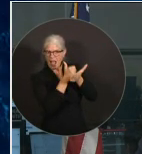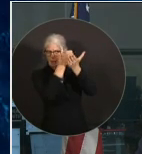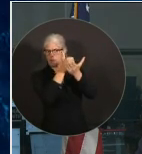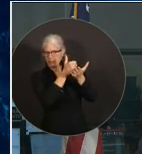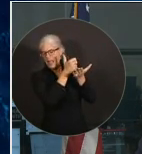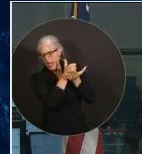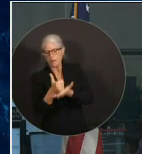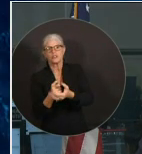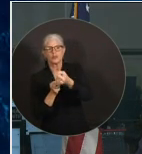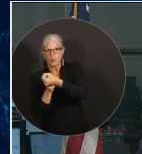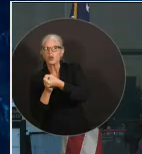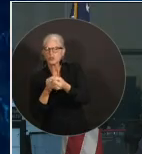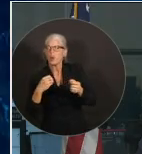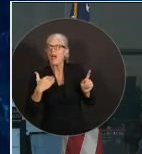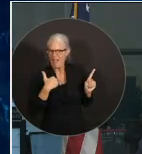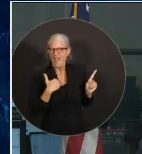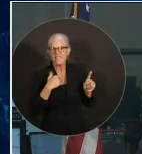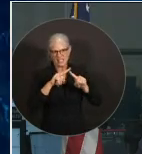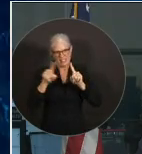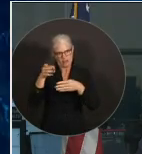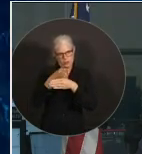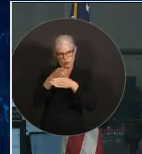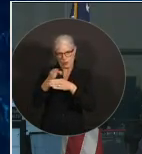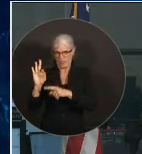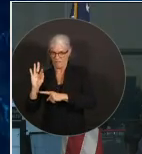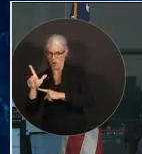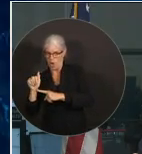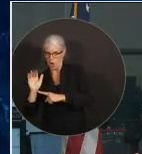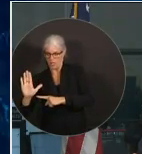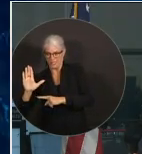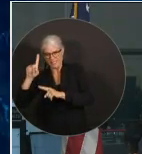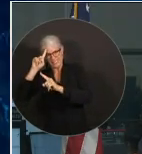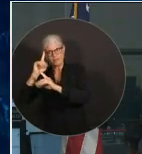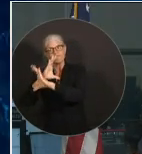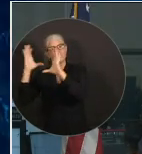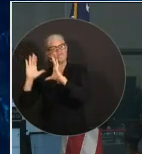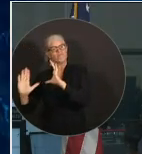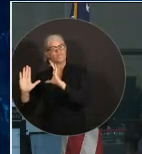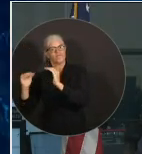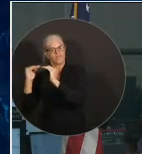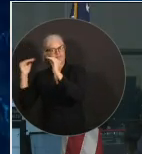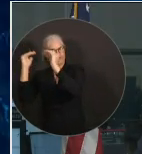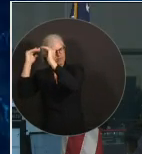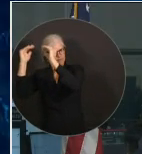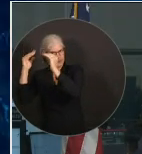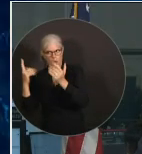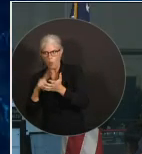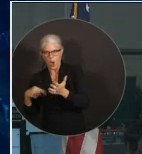EXPECTATIONS ABOUT GETTING THE SPORTS BACK. AND I THINK THERE'S A THERE'S A DIFFERENCE BETWEEN KIND OF FLORIDA